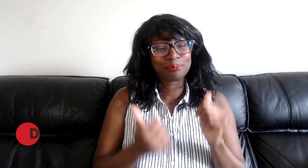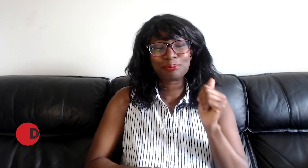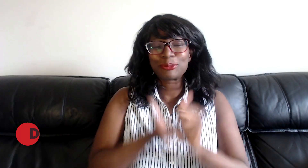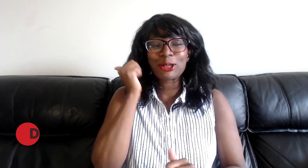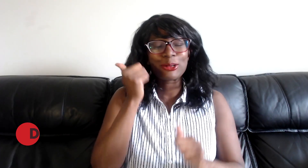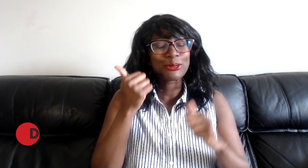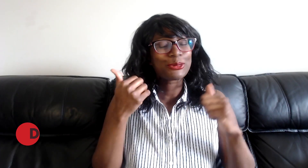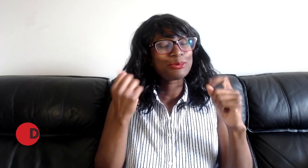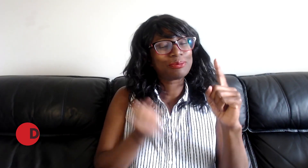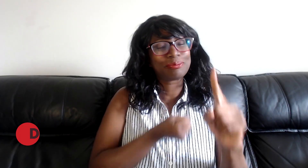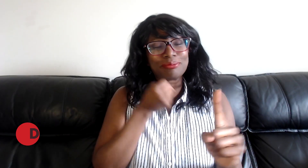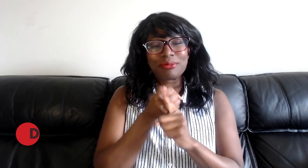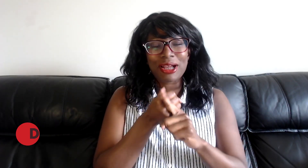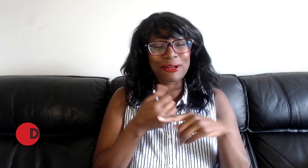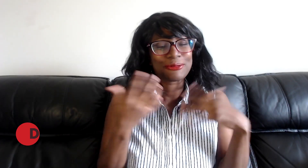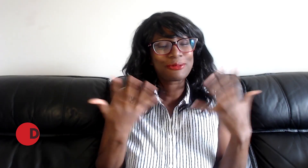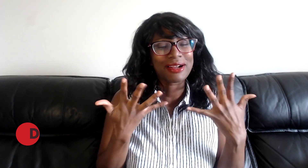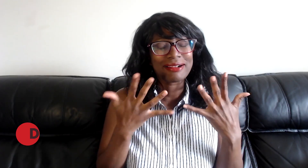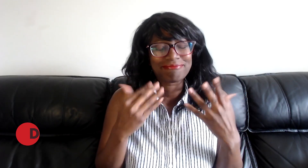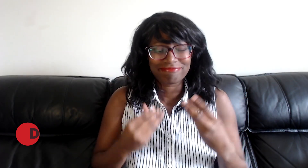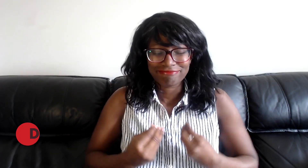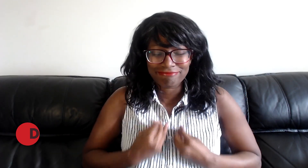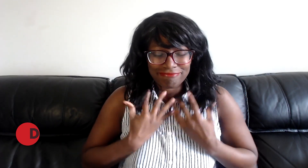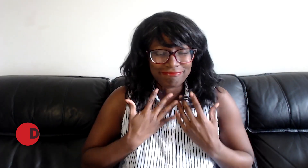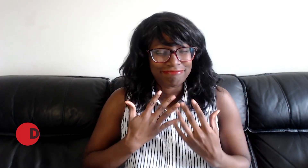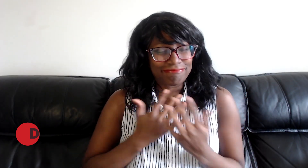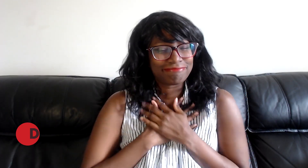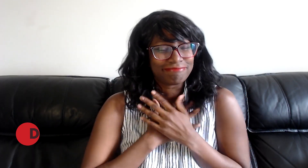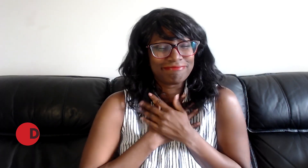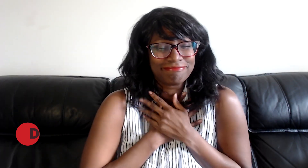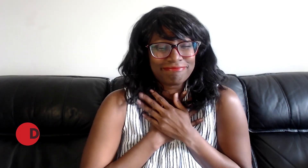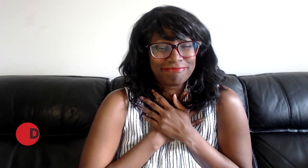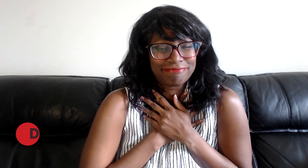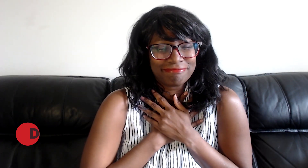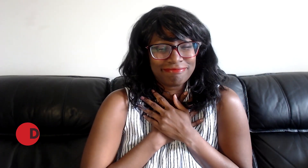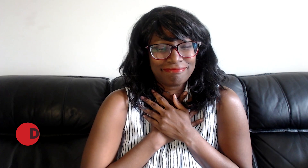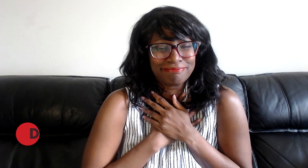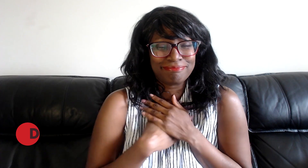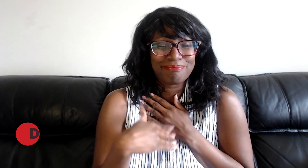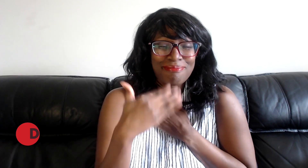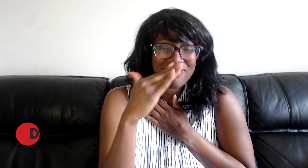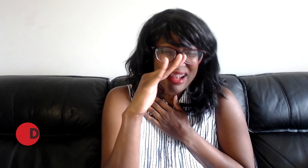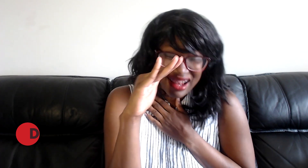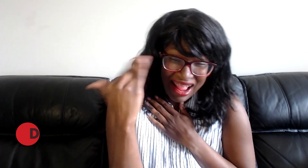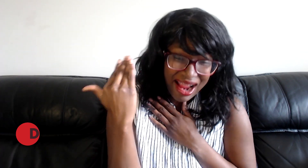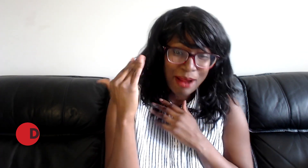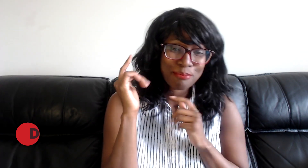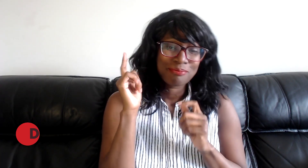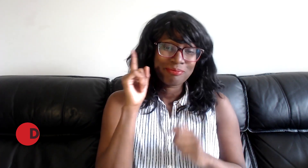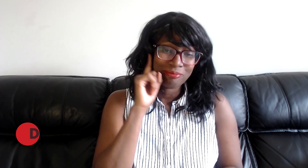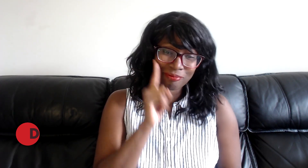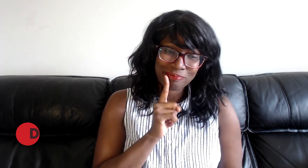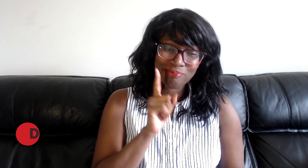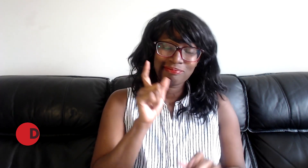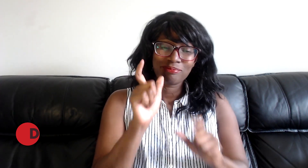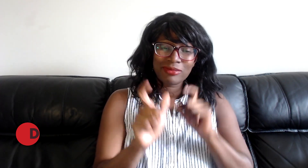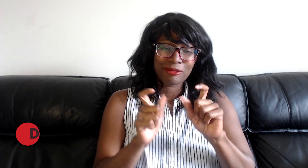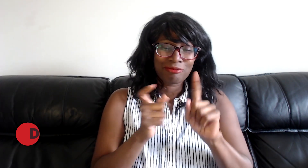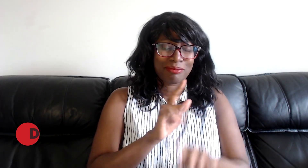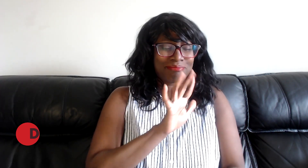The biggest impact that meant a lot to us were the reactions from Black Deaf people